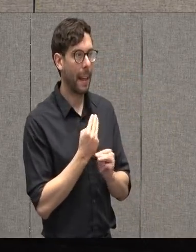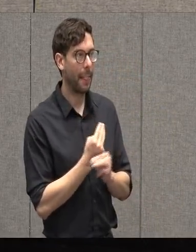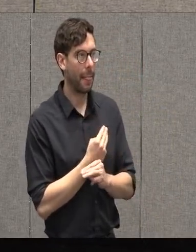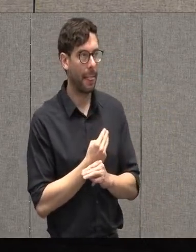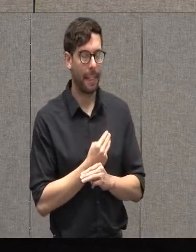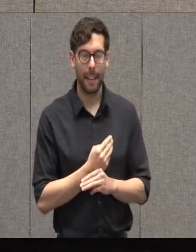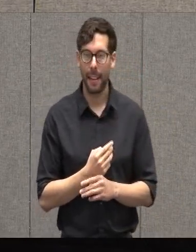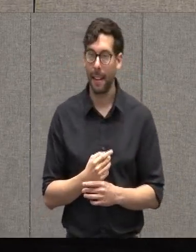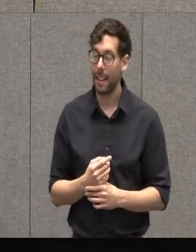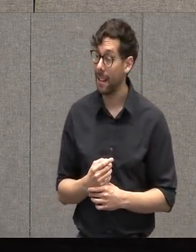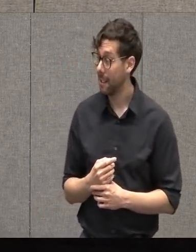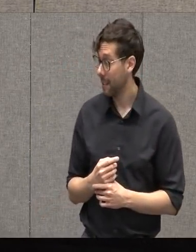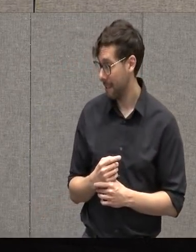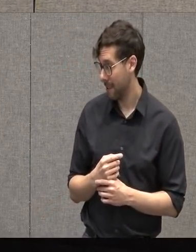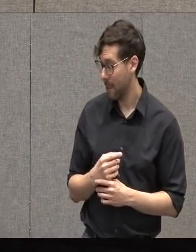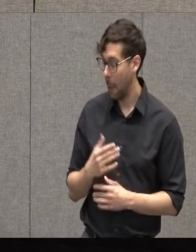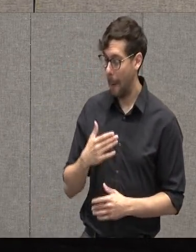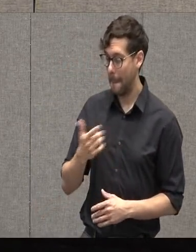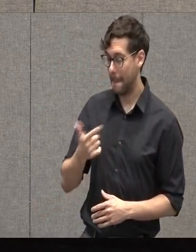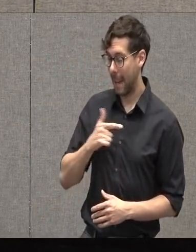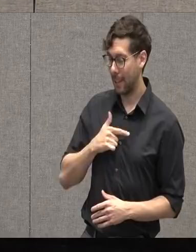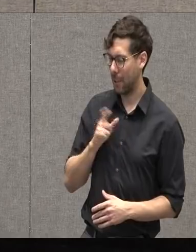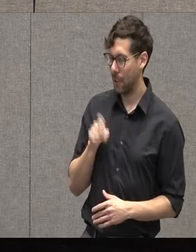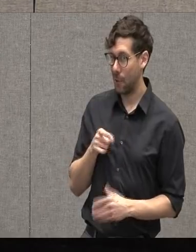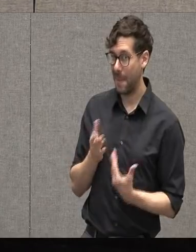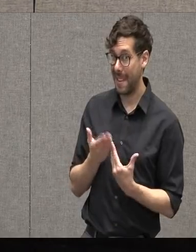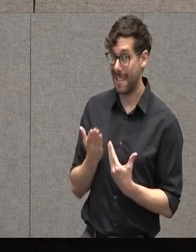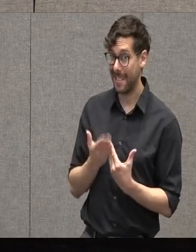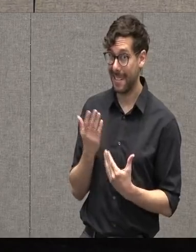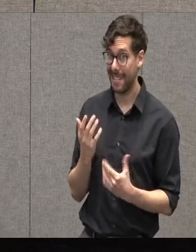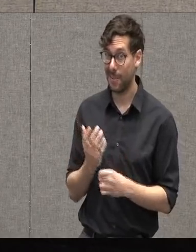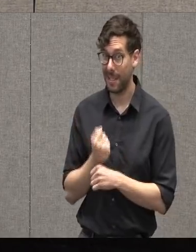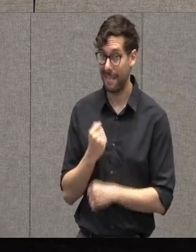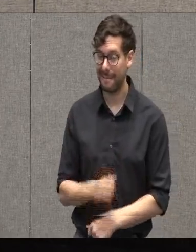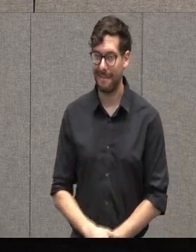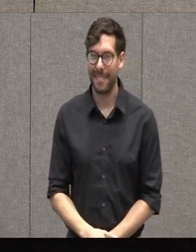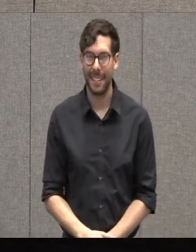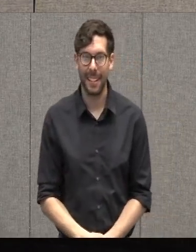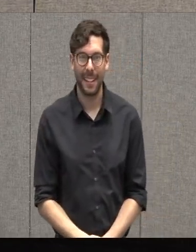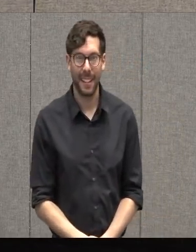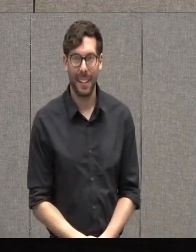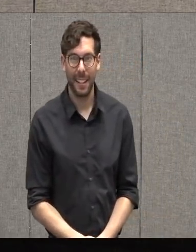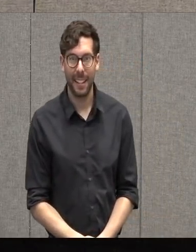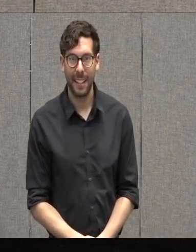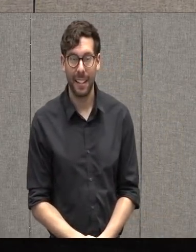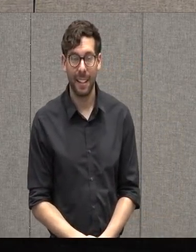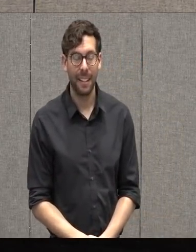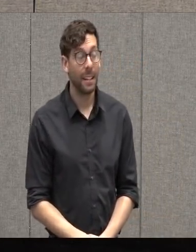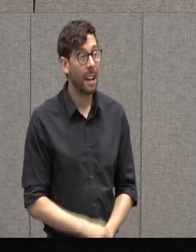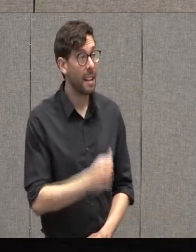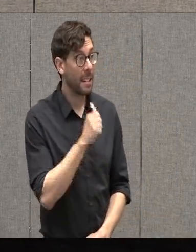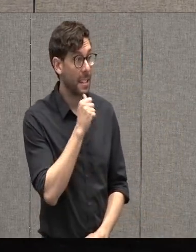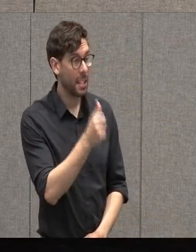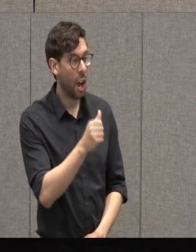This should be easy. Not jive, but five. Not jive, five. Hive. Dive.